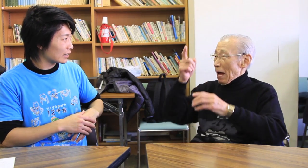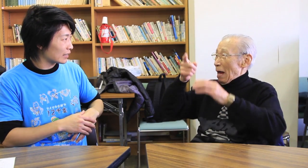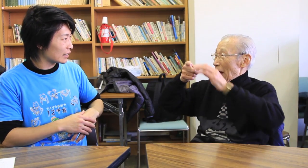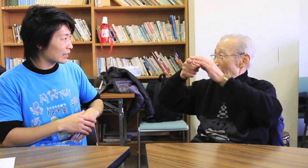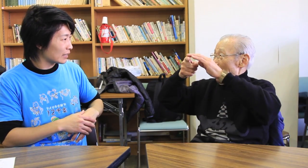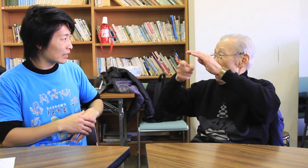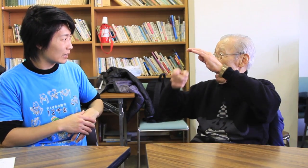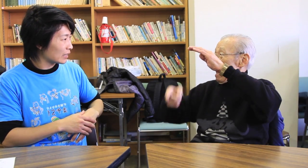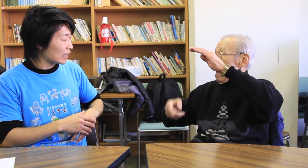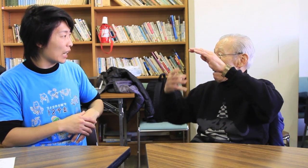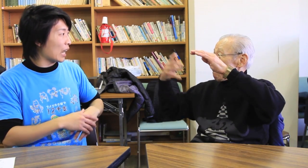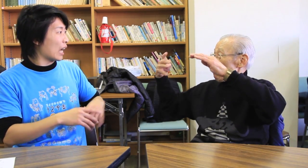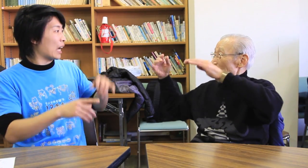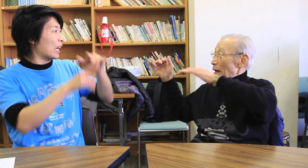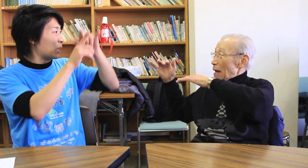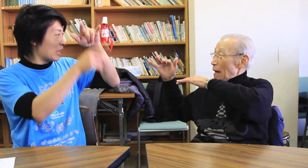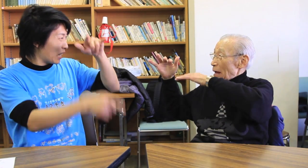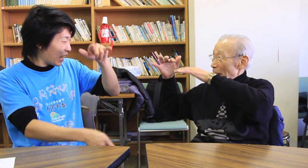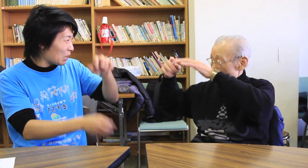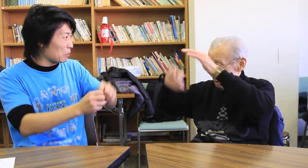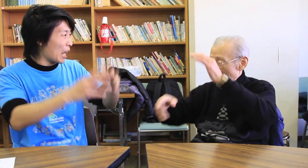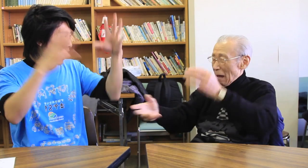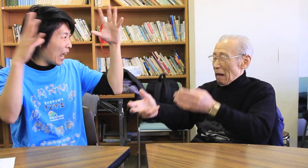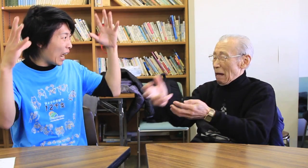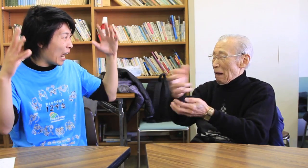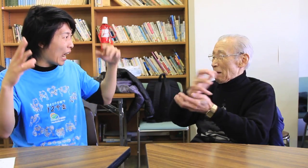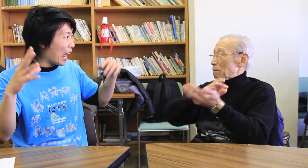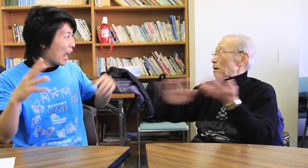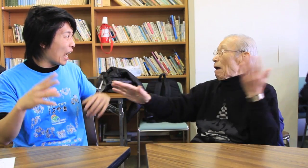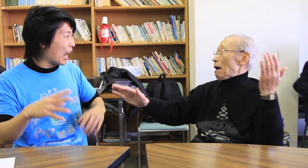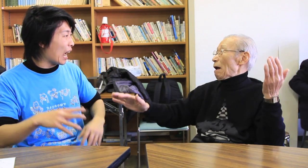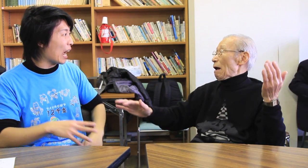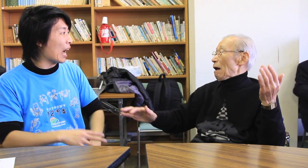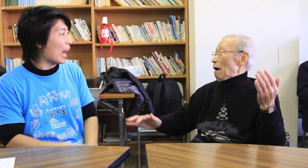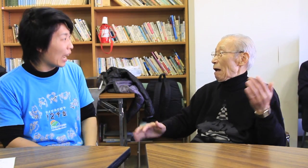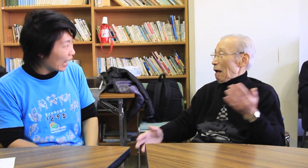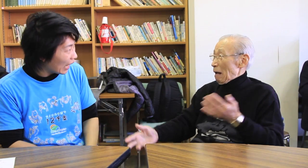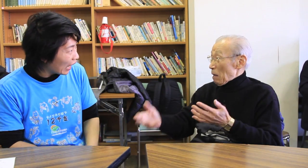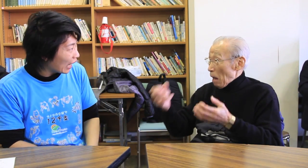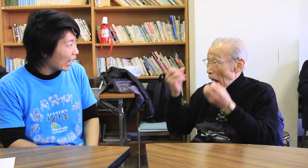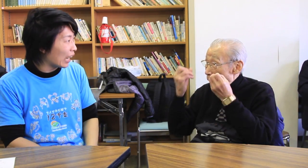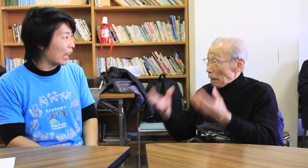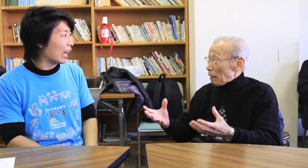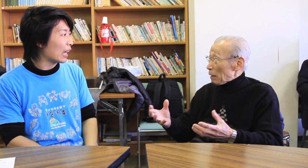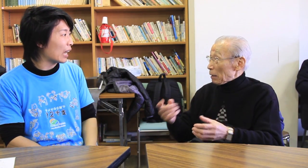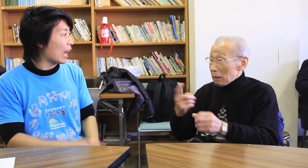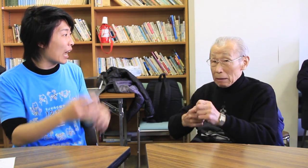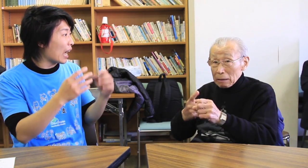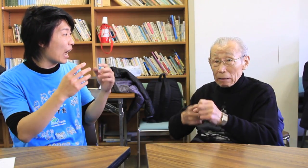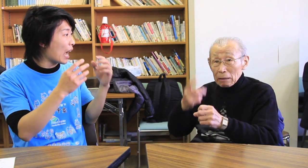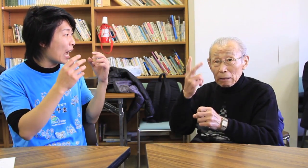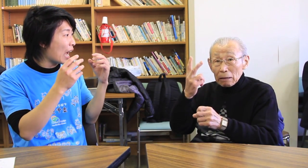But I do remember that the newly built dorms were suddenly destroyed by the American bombers.